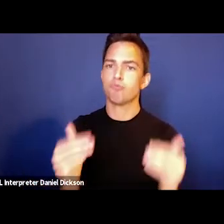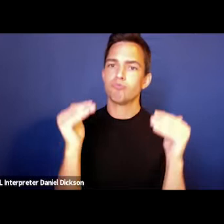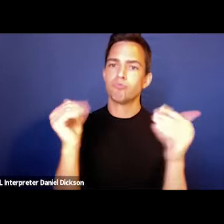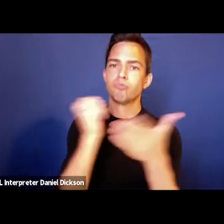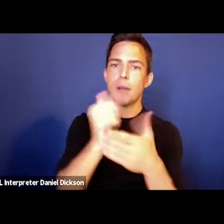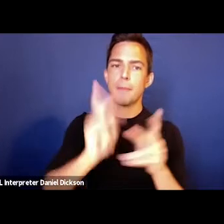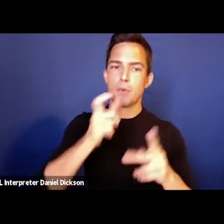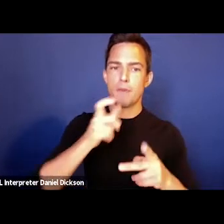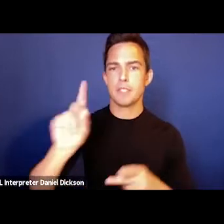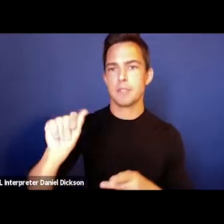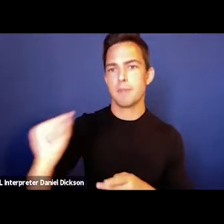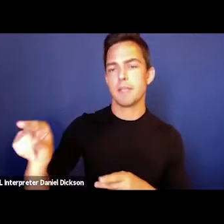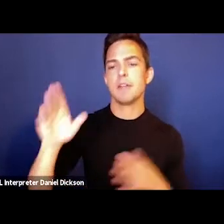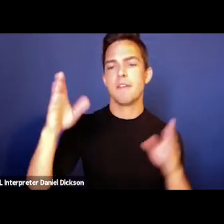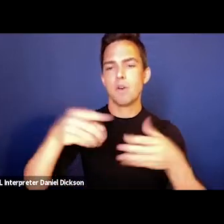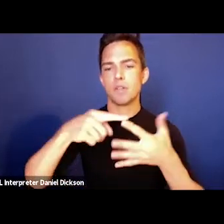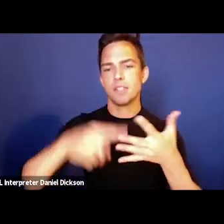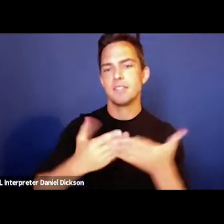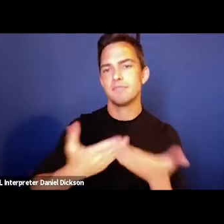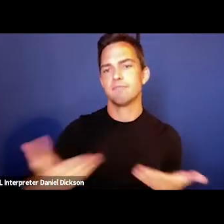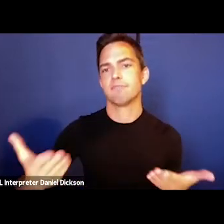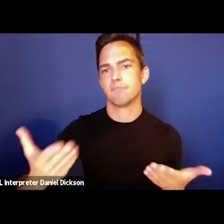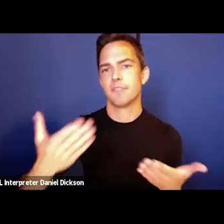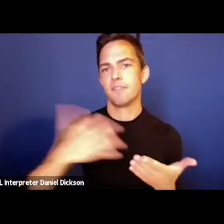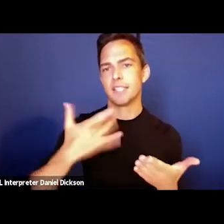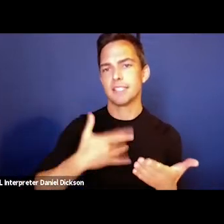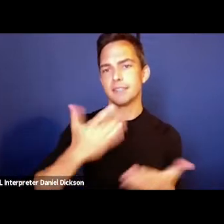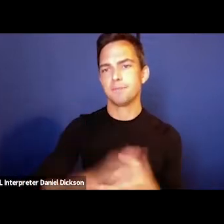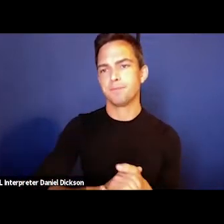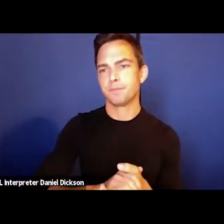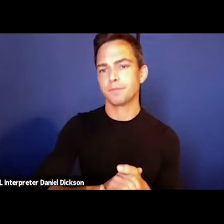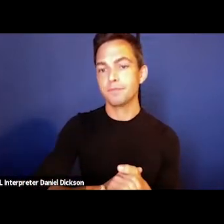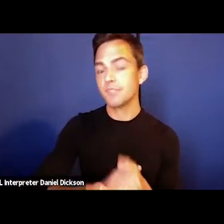address some of these feelings. So I want to just let people know that's where we're headed.